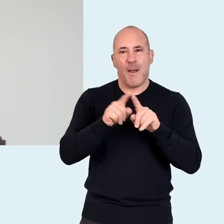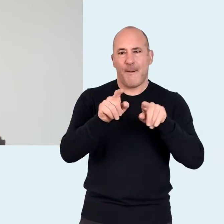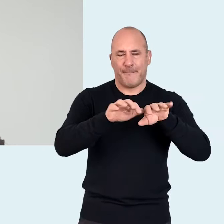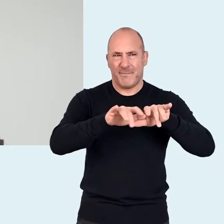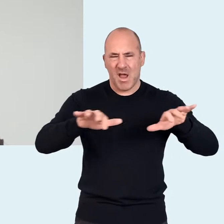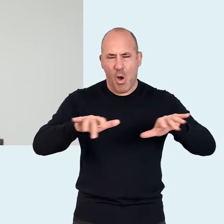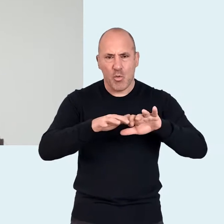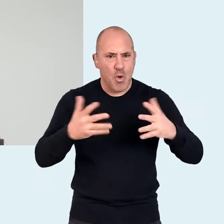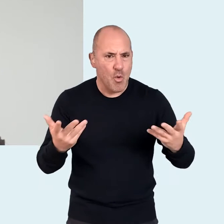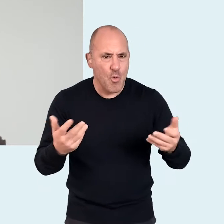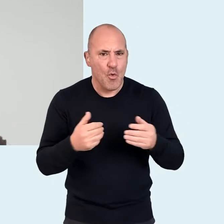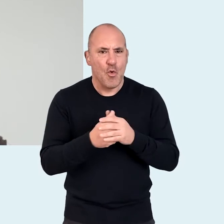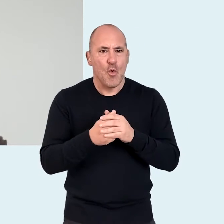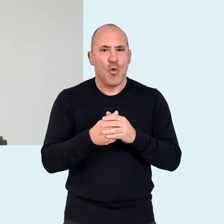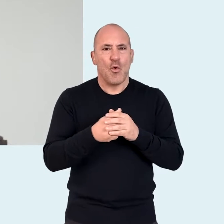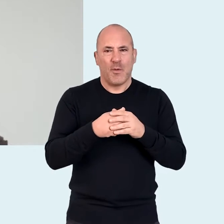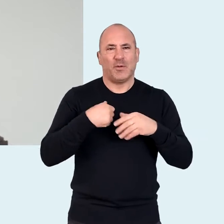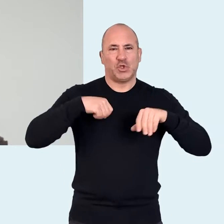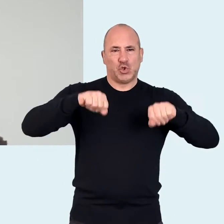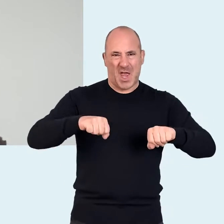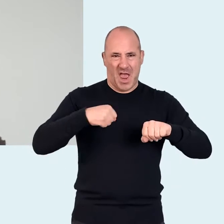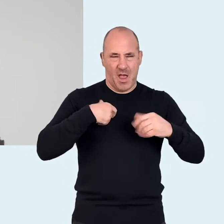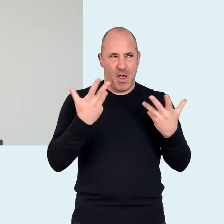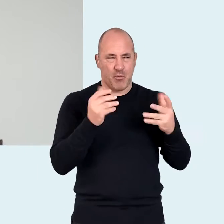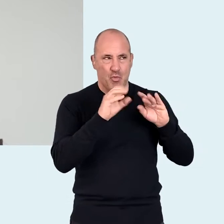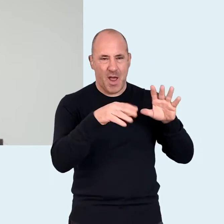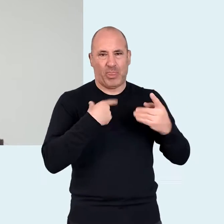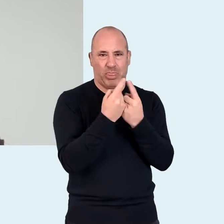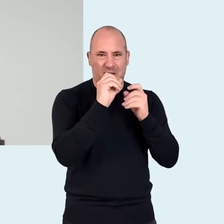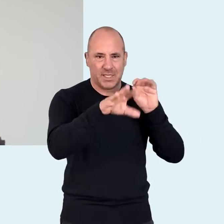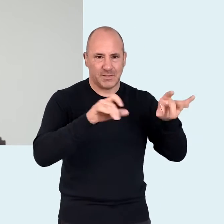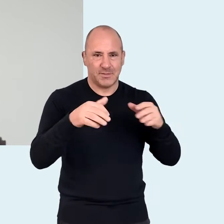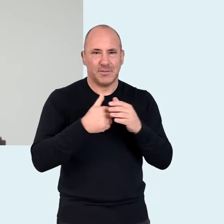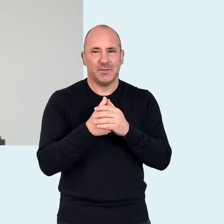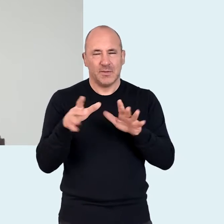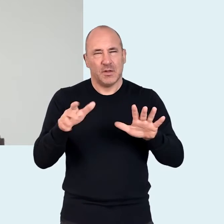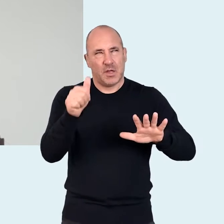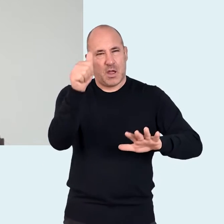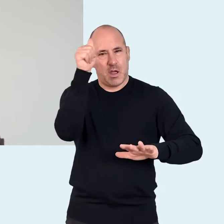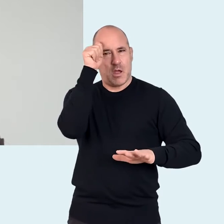are. Where's the piano? Where are the chairs where I put my stuff? So there's a sense of